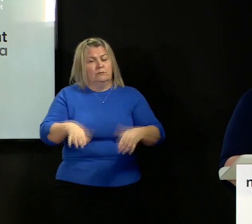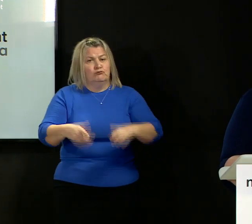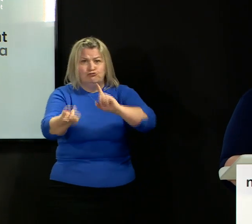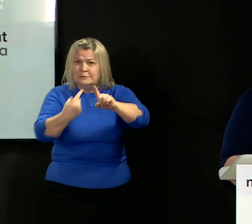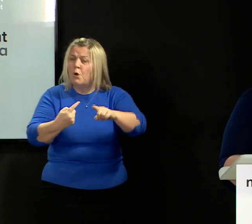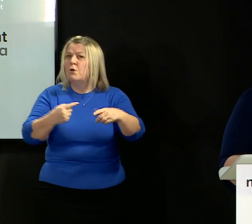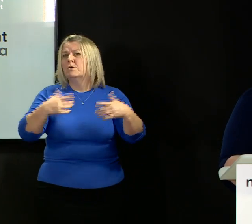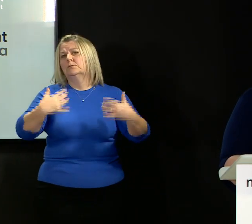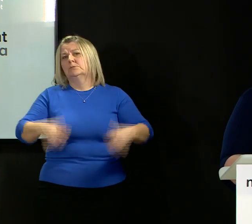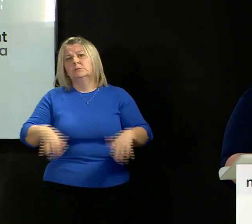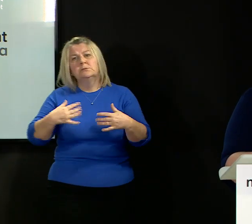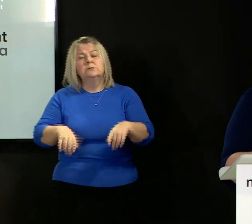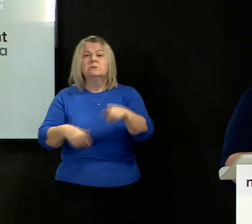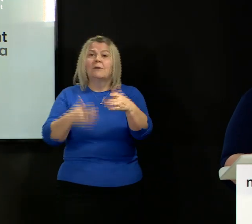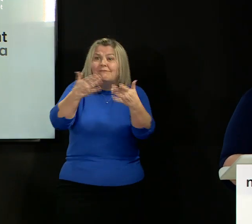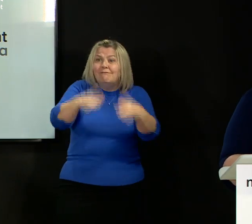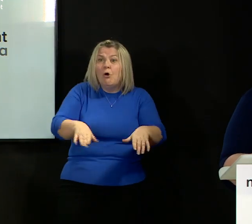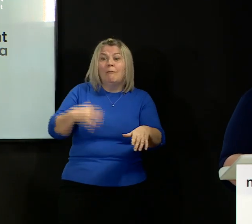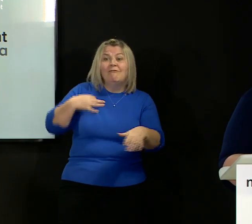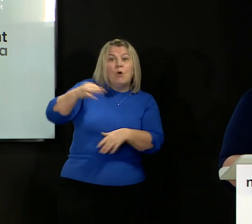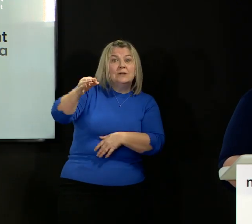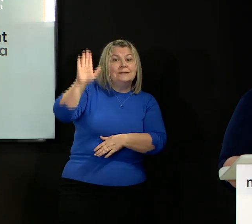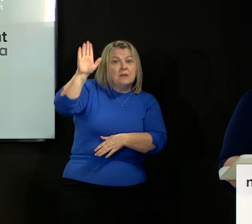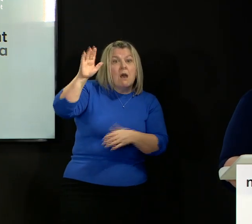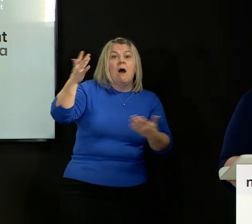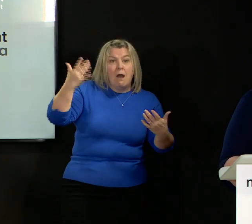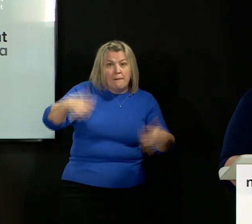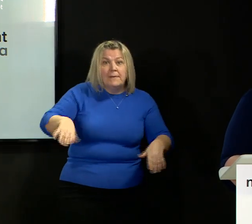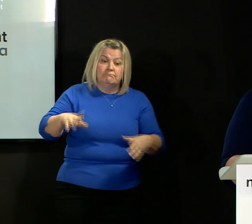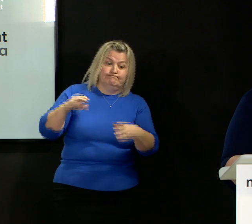before from those who volunteered to return to the NHS and we're beginning to